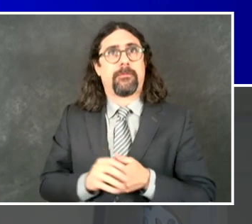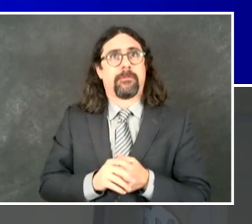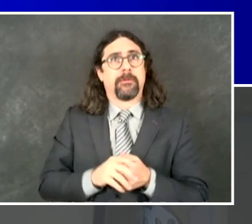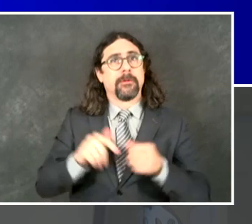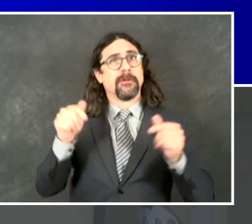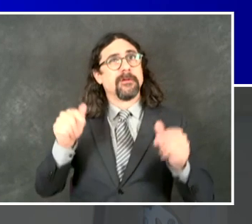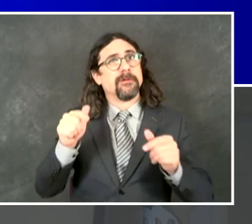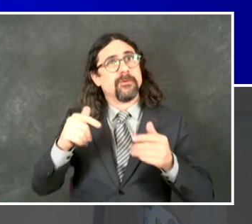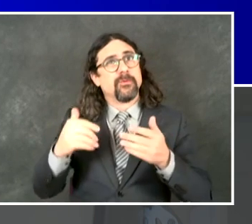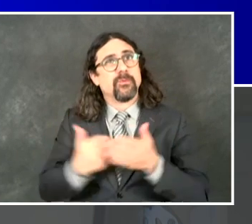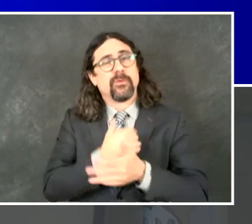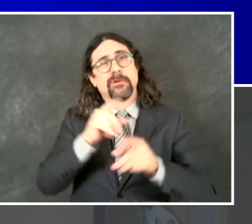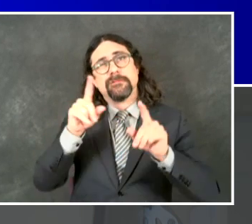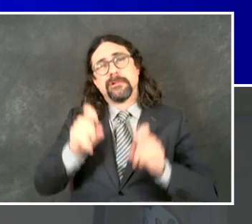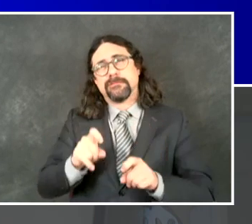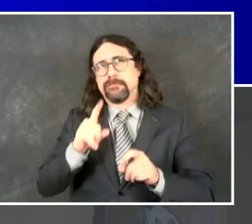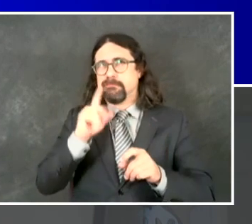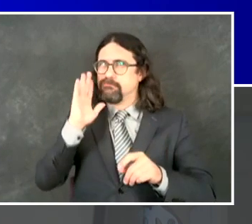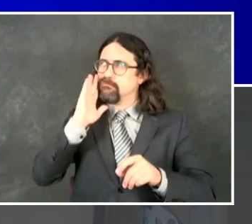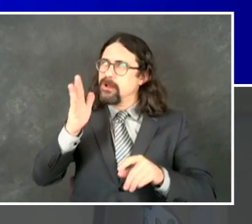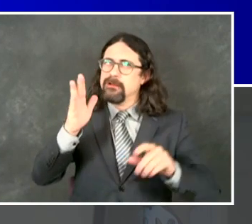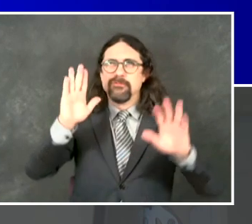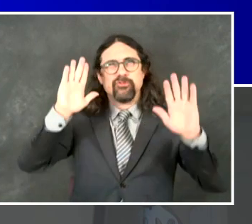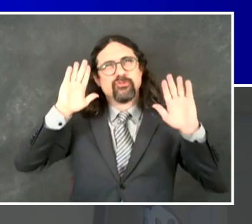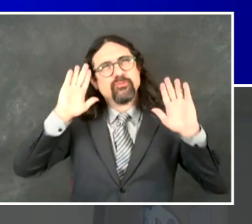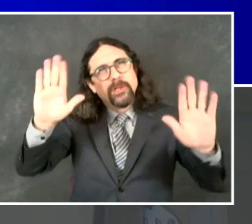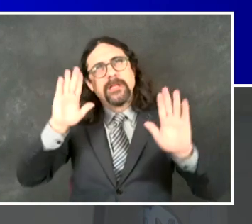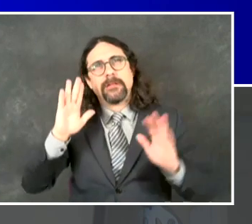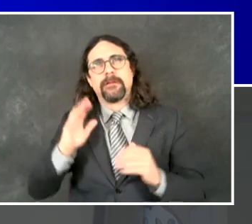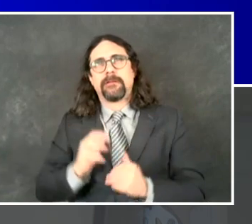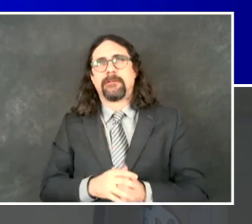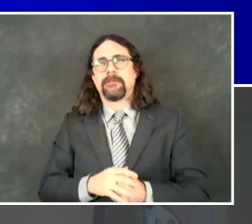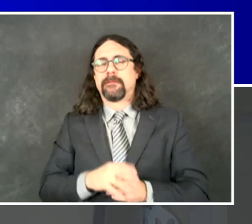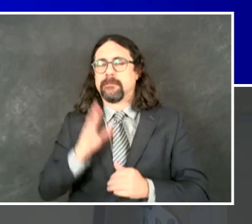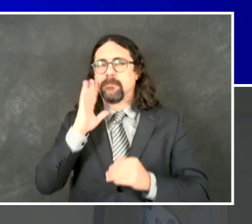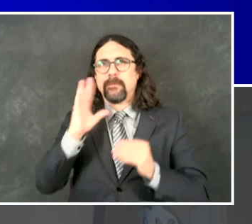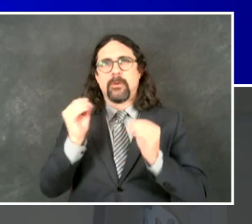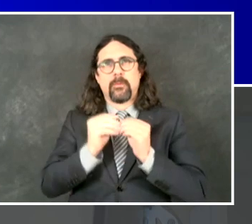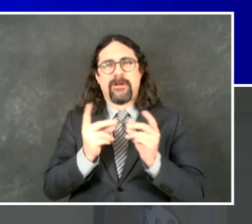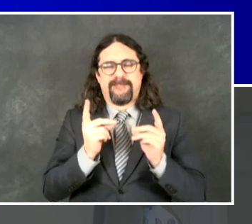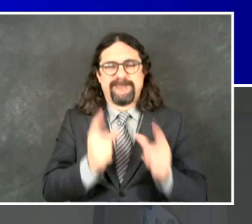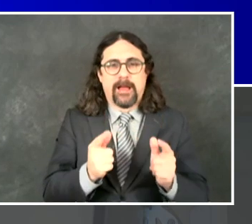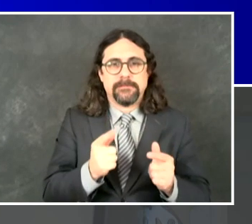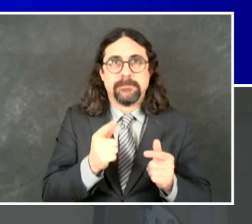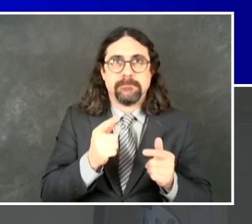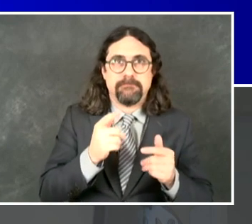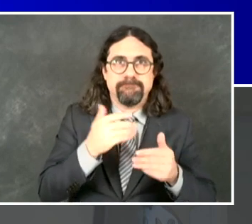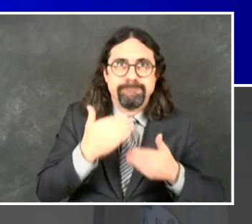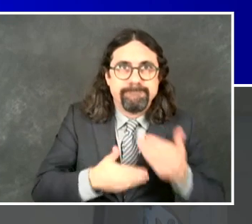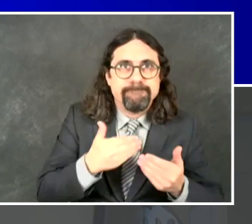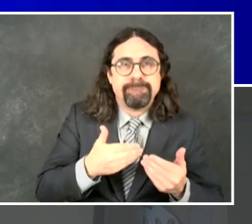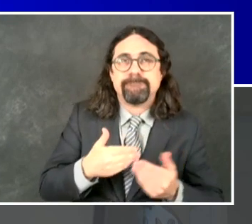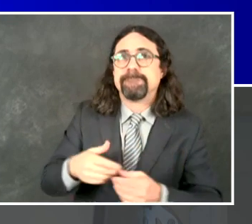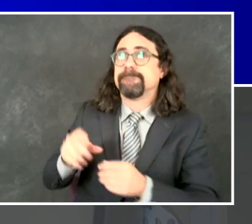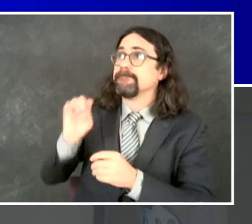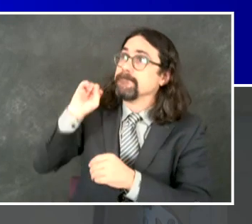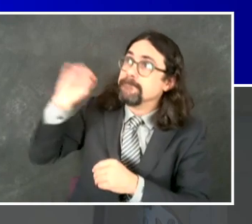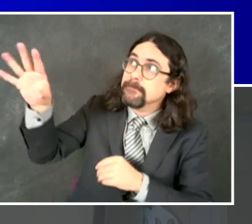QUICKLY TO HELP MOVE IT FORWARD BECAUSE THIS WILL MAKE EVERYONE'S LIVES EASIER AND FASTER AND GIVE MORE PEOPLE